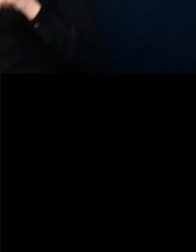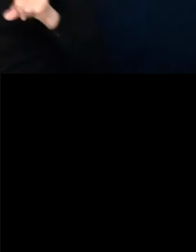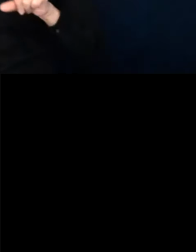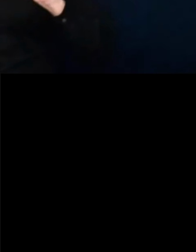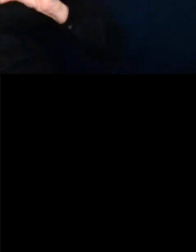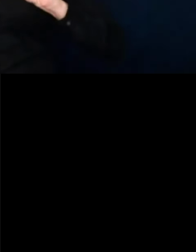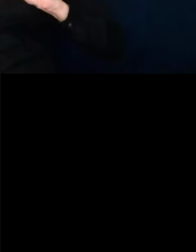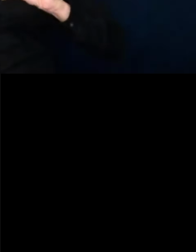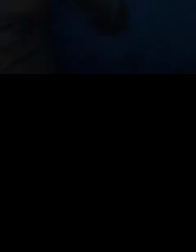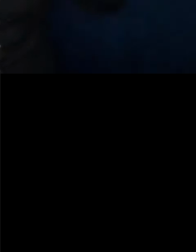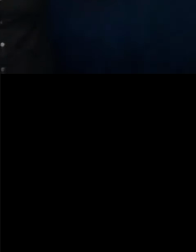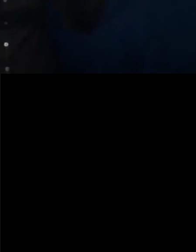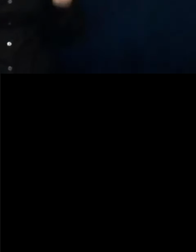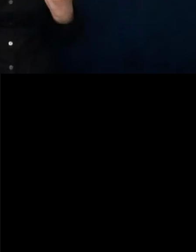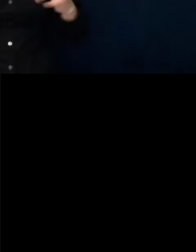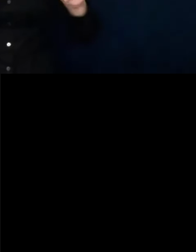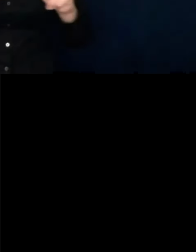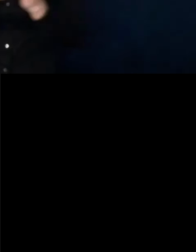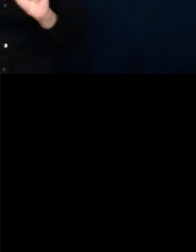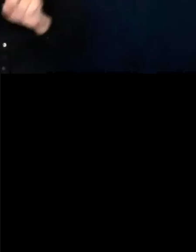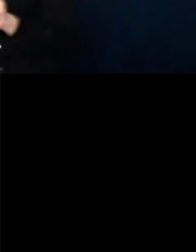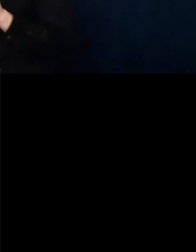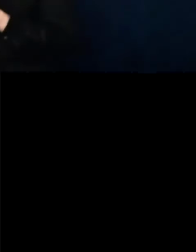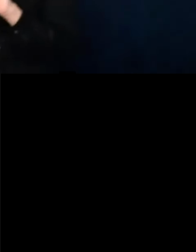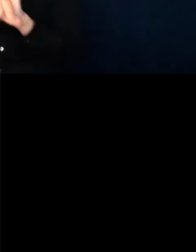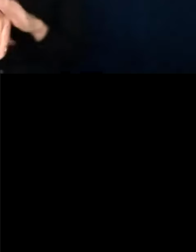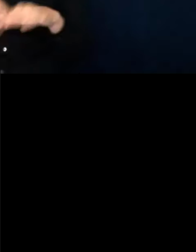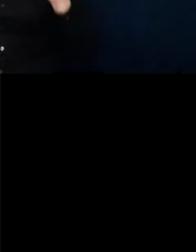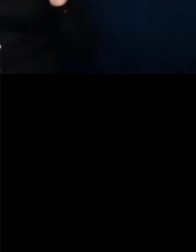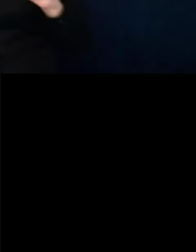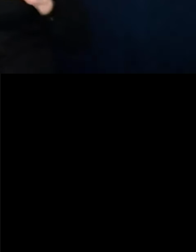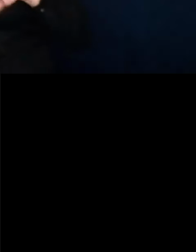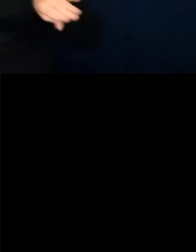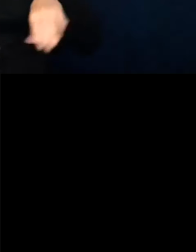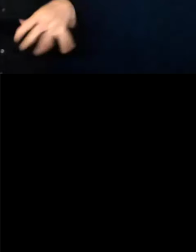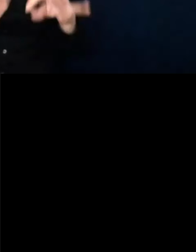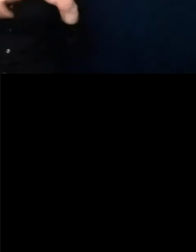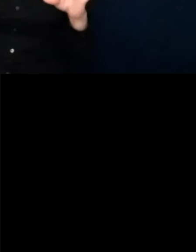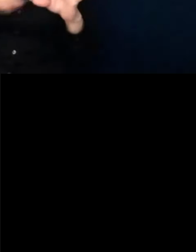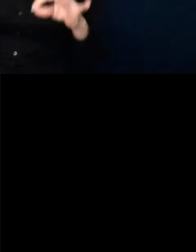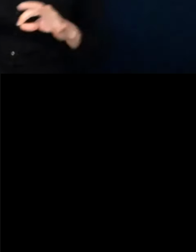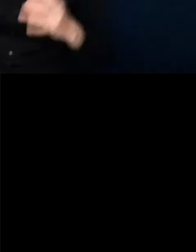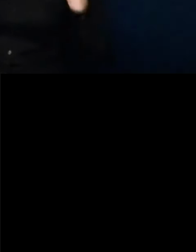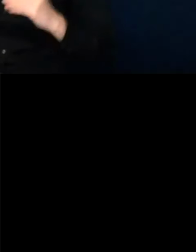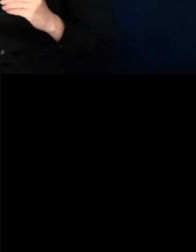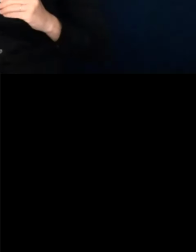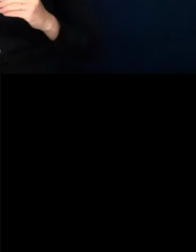education levels, language experience, where these typical traditional processes are.